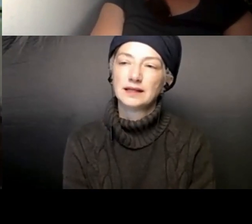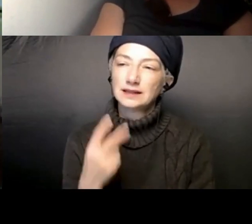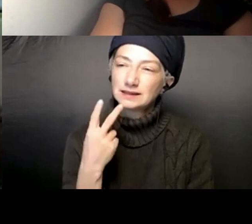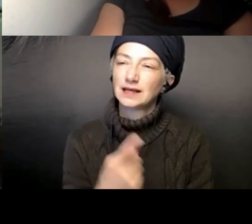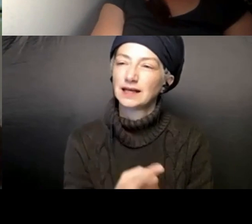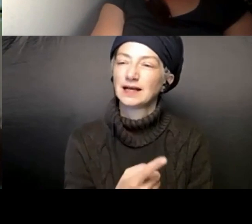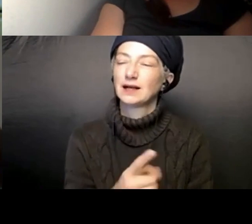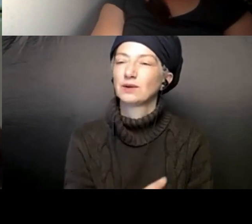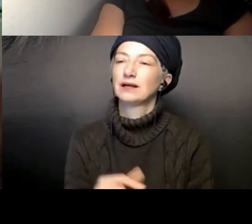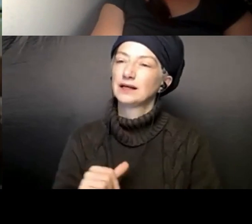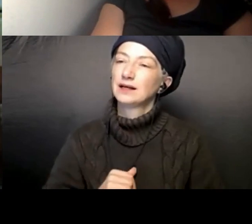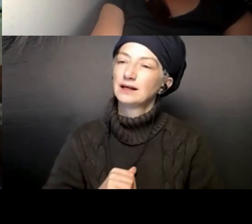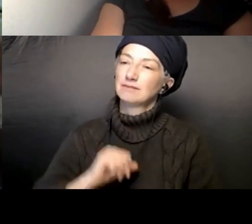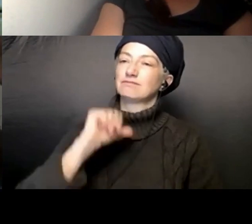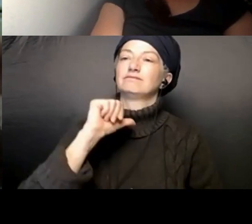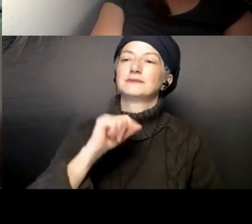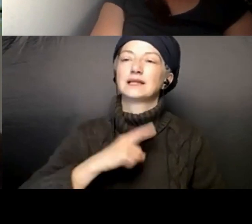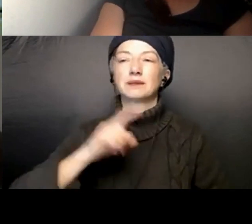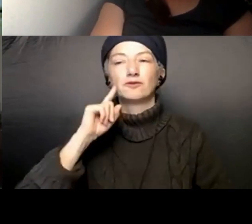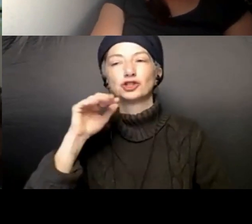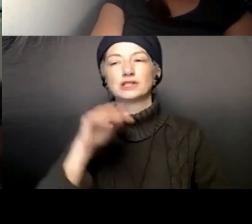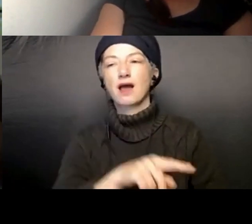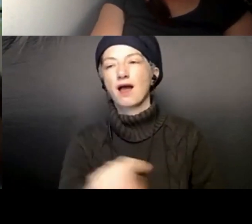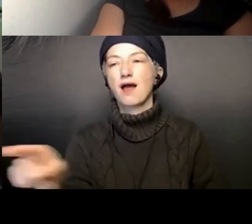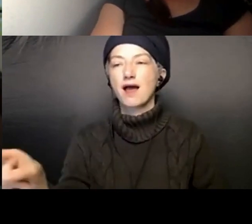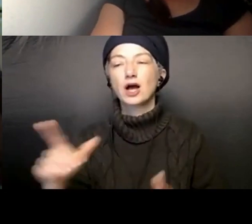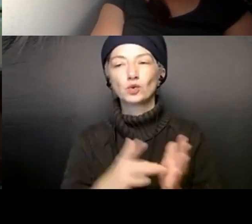That's what gets me through all this.